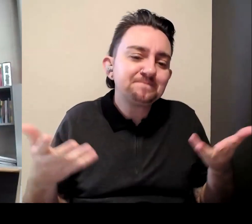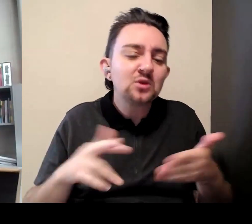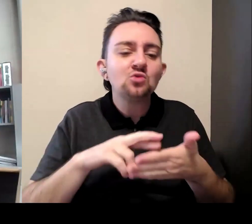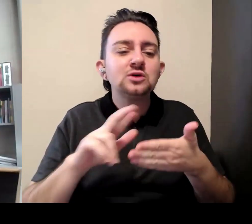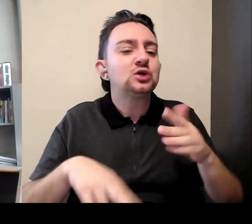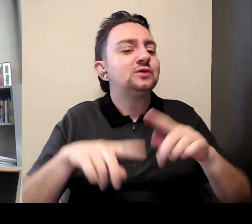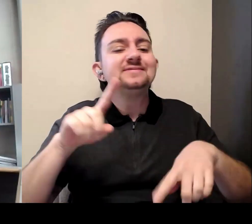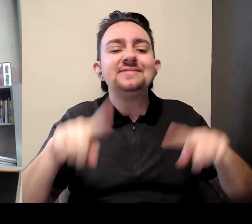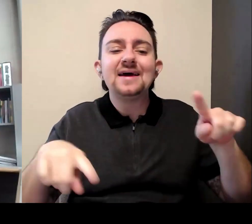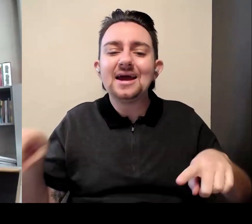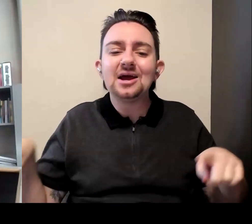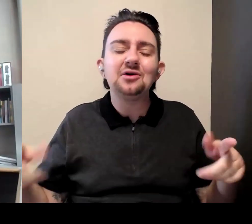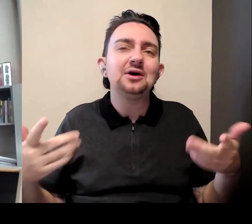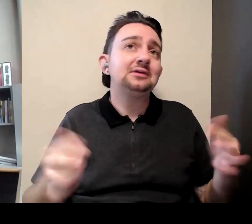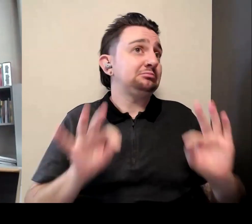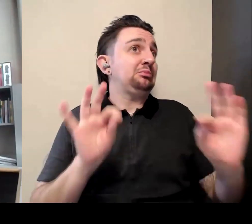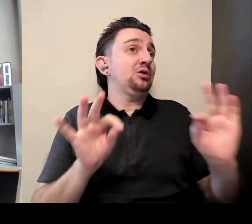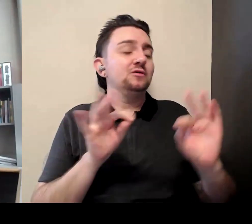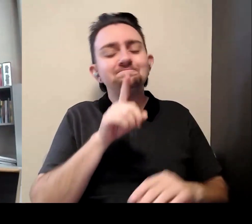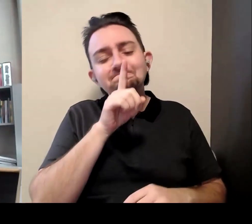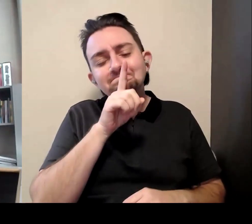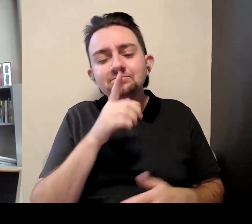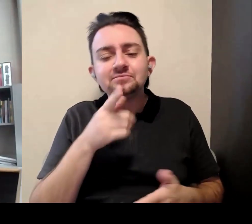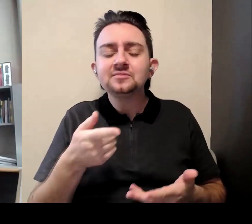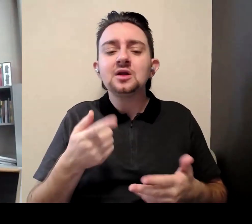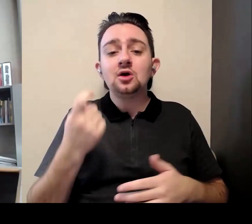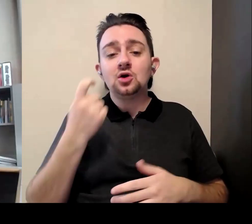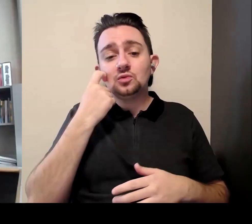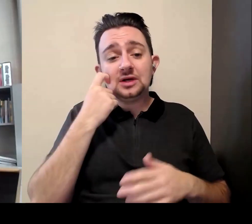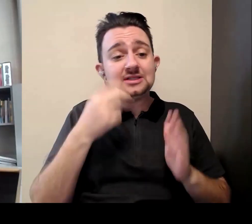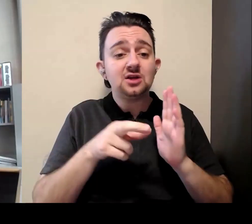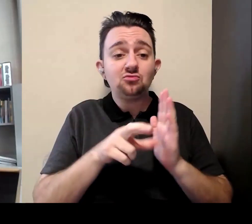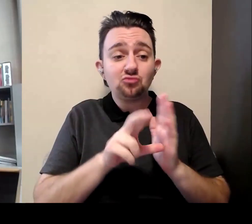And then the recent reviews for that research really call for higher quality trials.